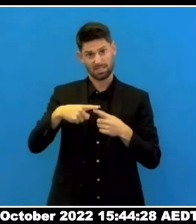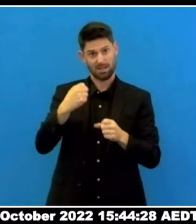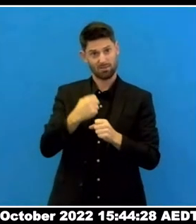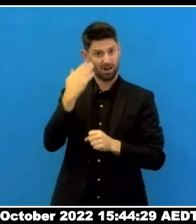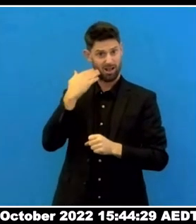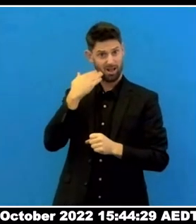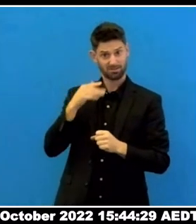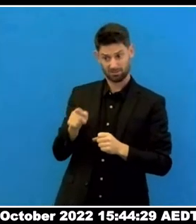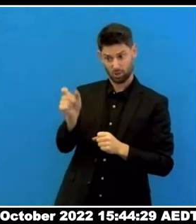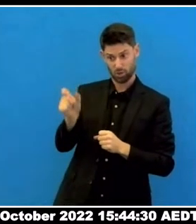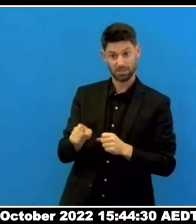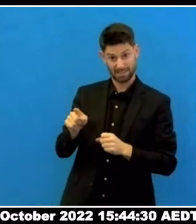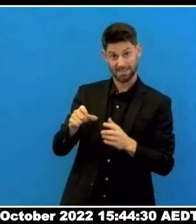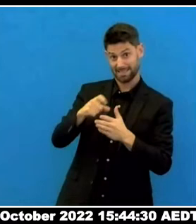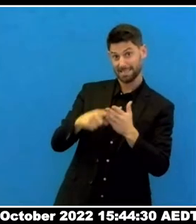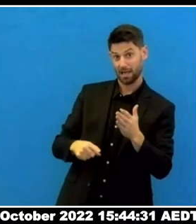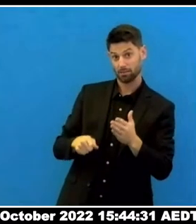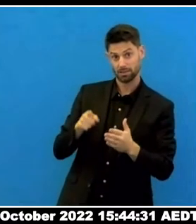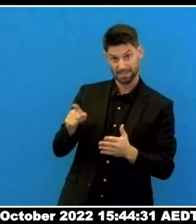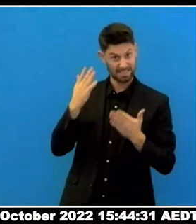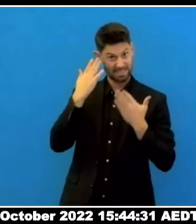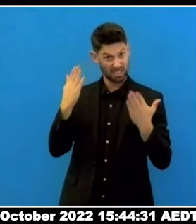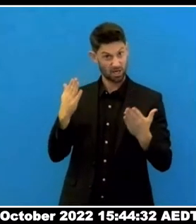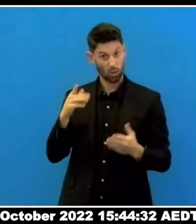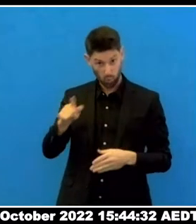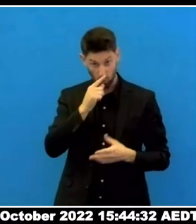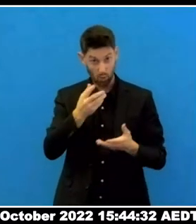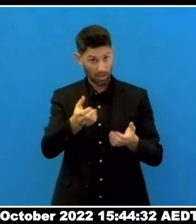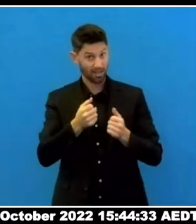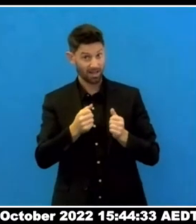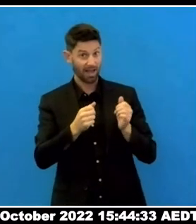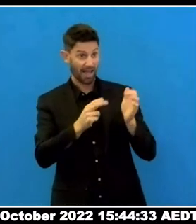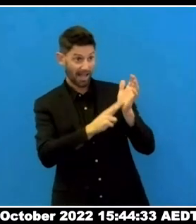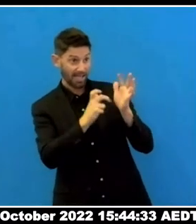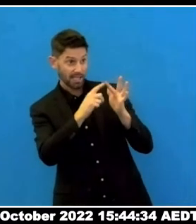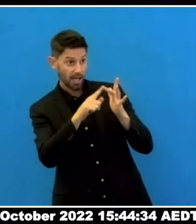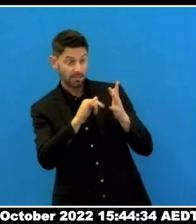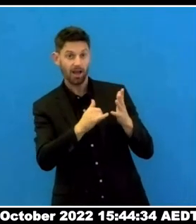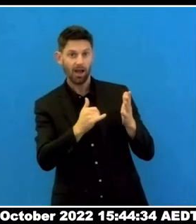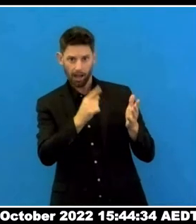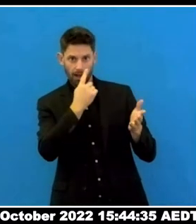and she don't know that she is eligible to have a chair, like, a to sit.